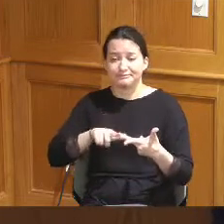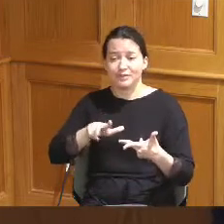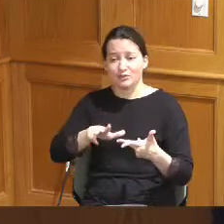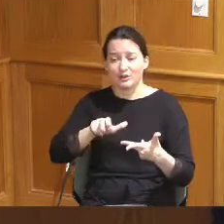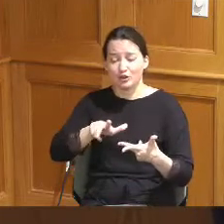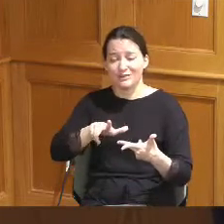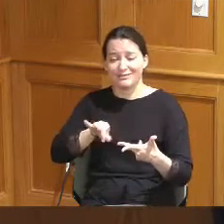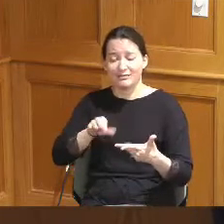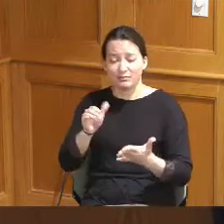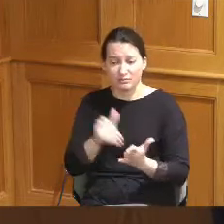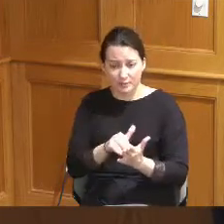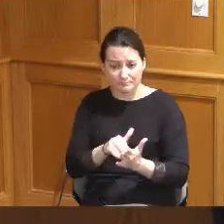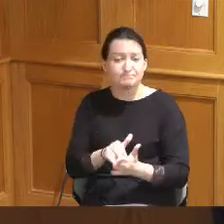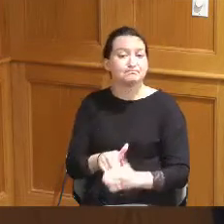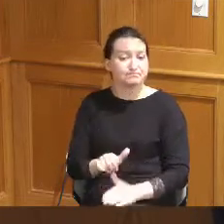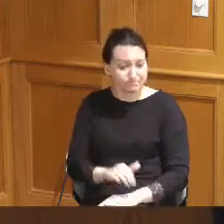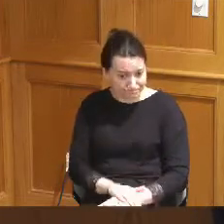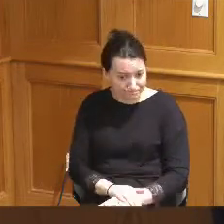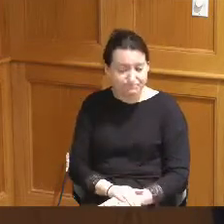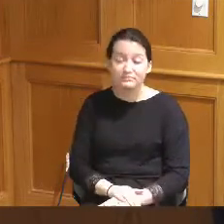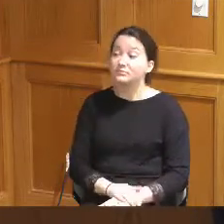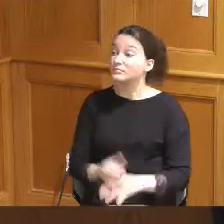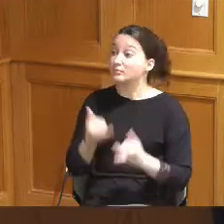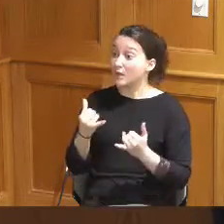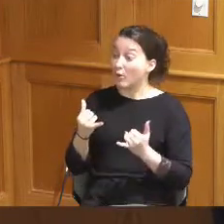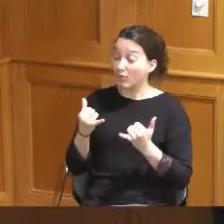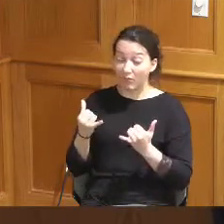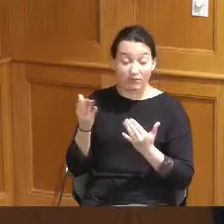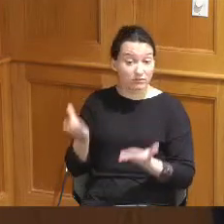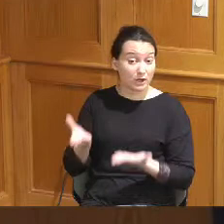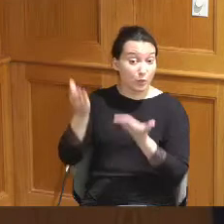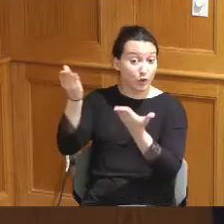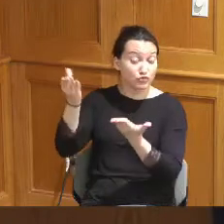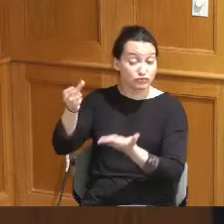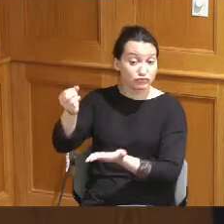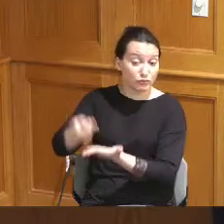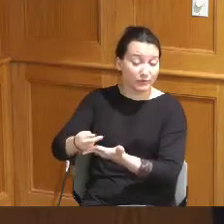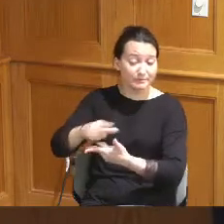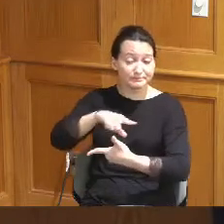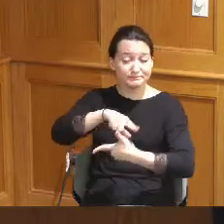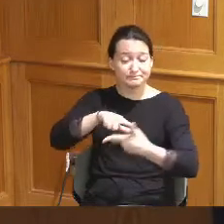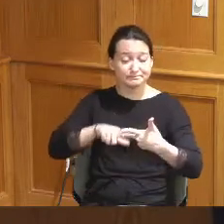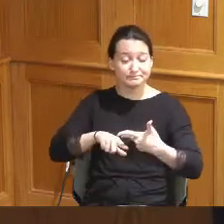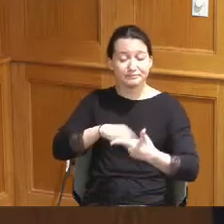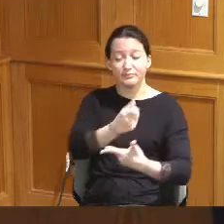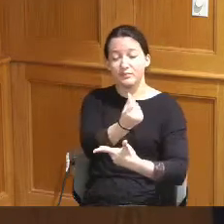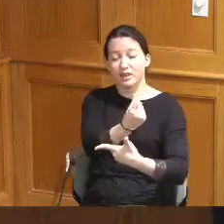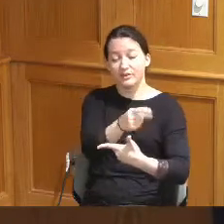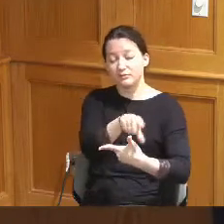thousand dollars with that I would make a motion to approve items number 11 through 13. second